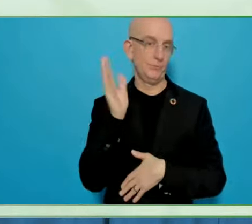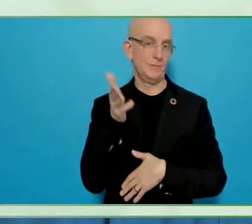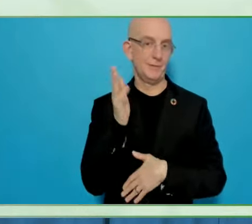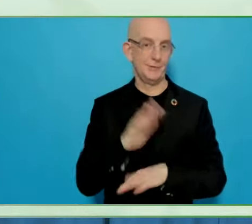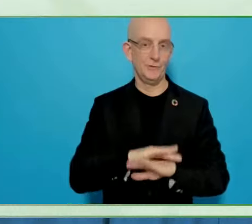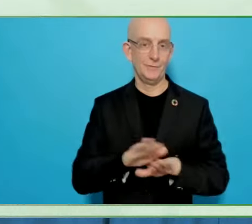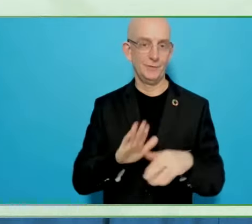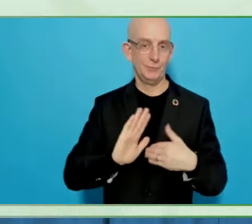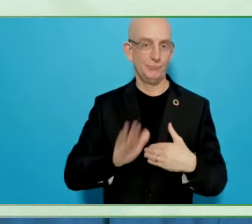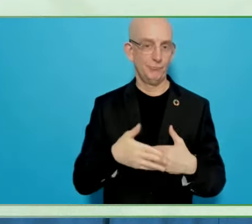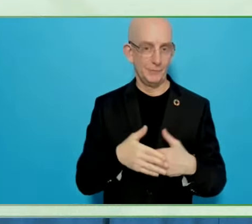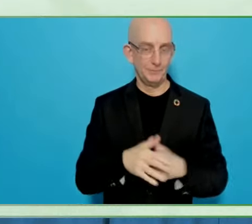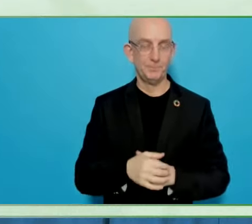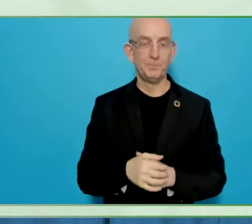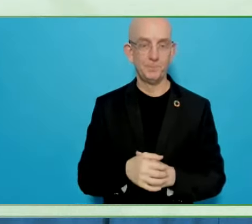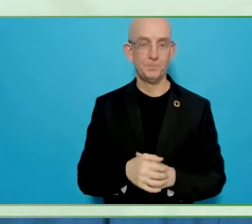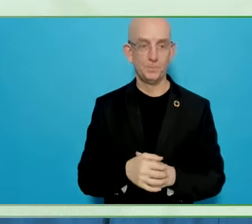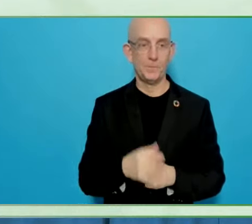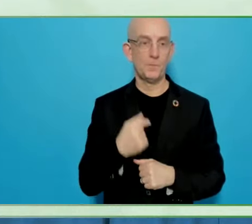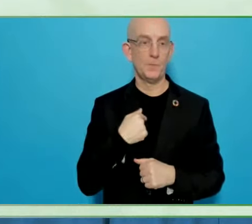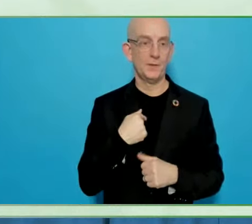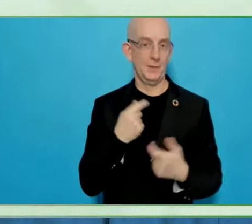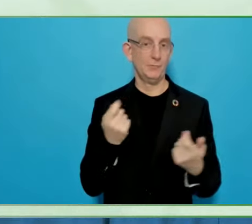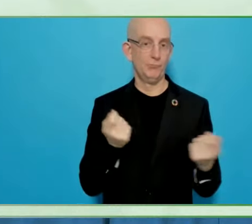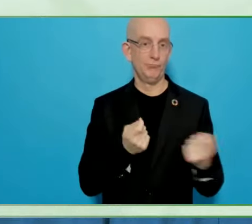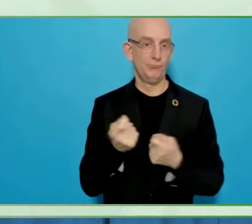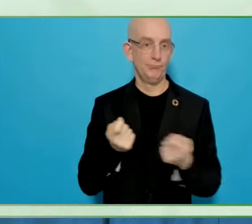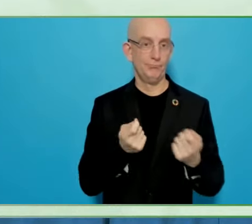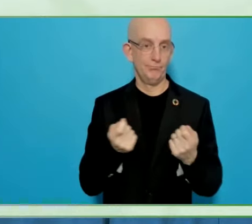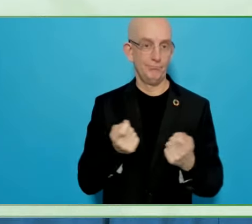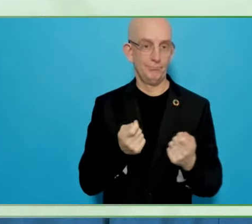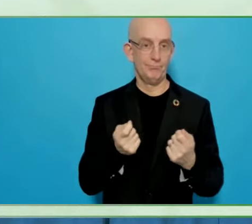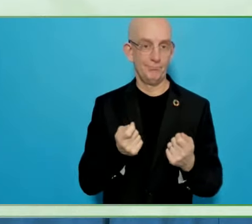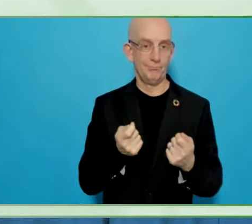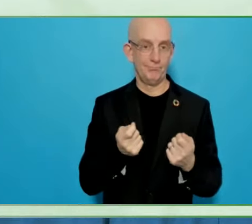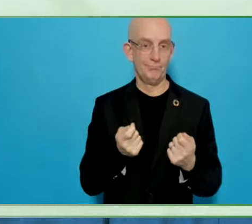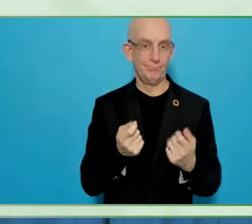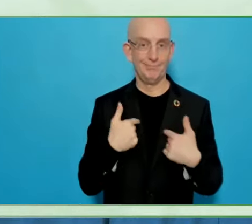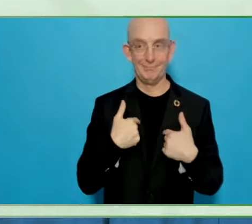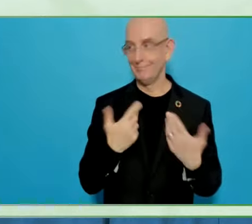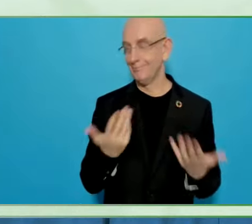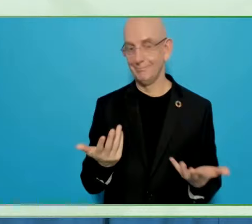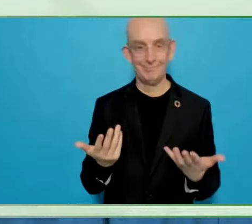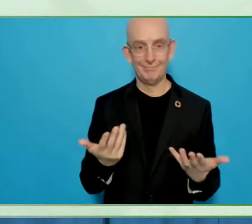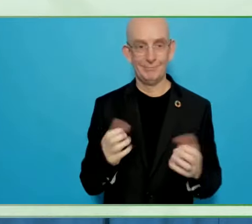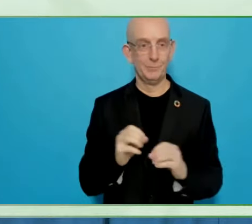like to pose a question if I can see you I will be happy to reply.